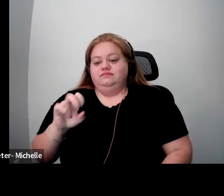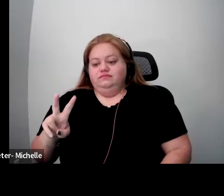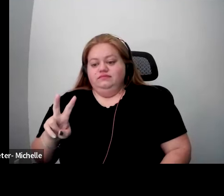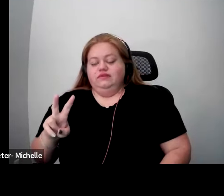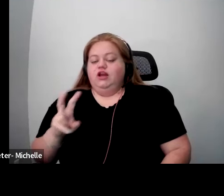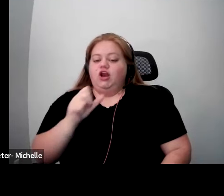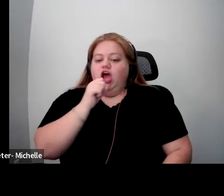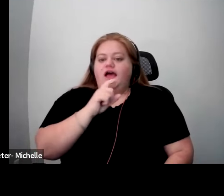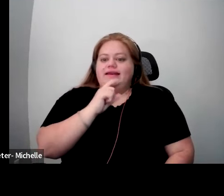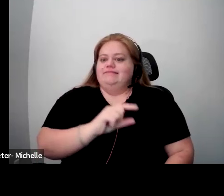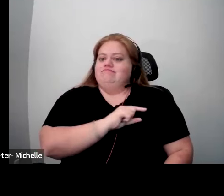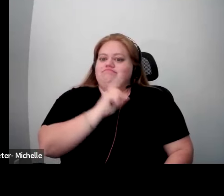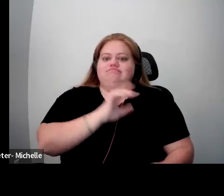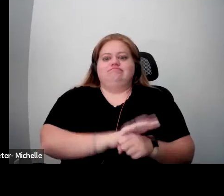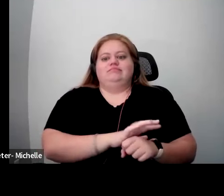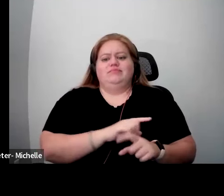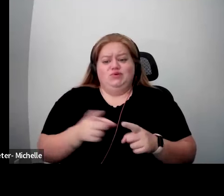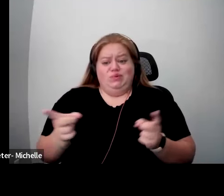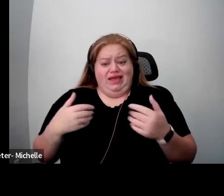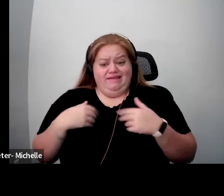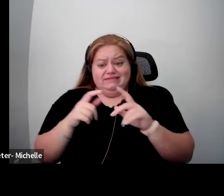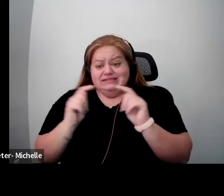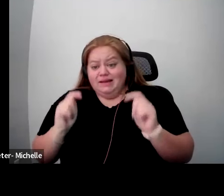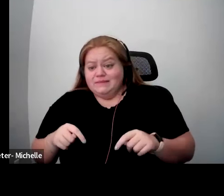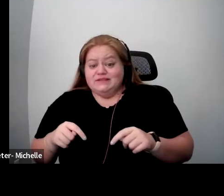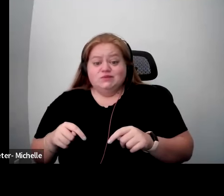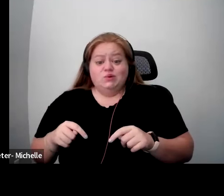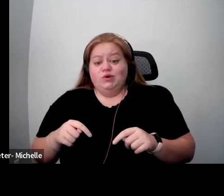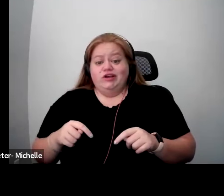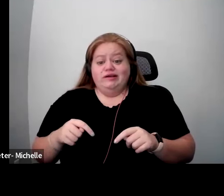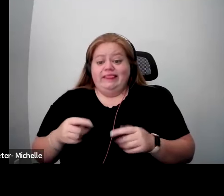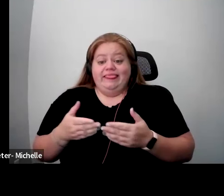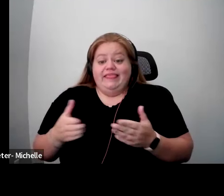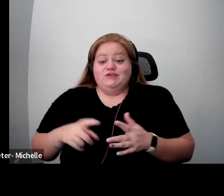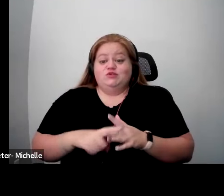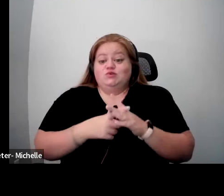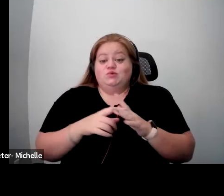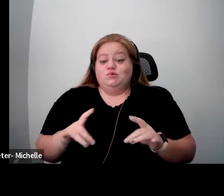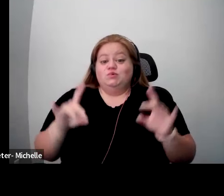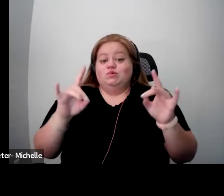But are there templates out there? Are there any shortcuts that you could recommend in particular, Deyan, for authors who